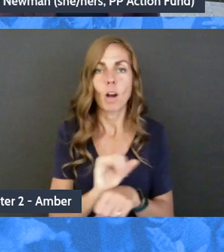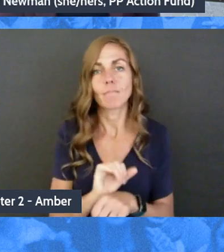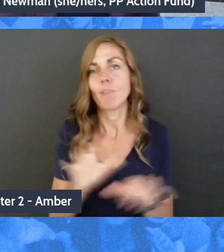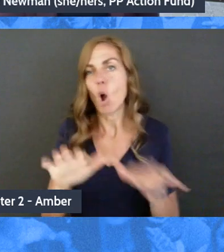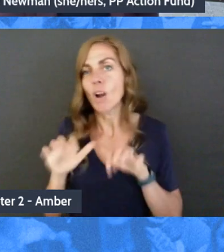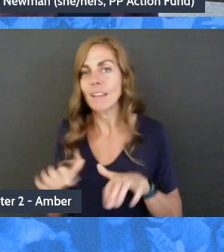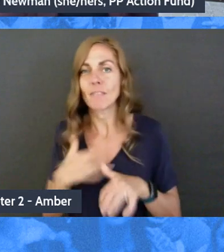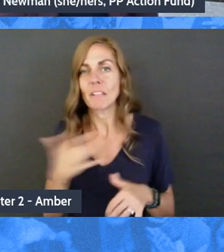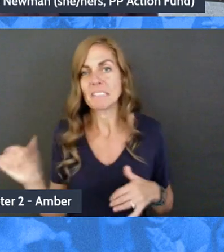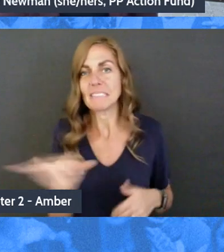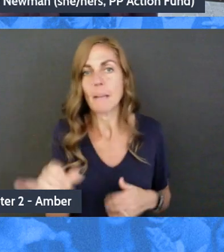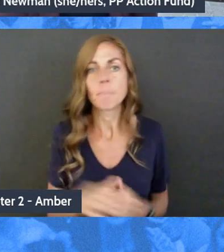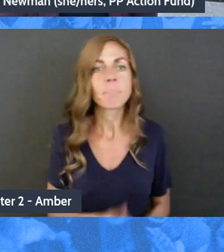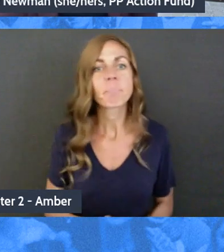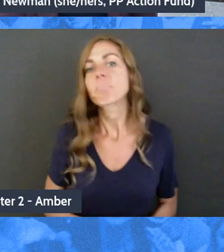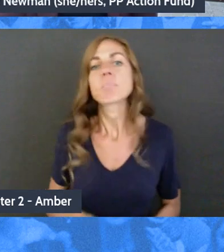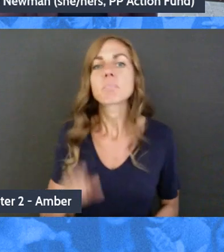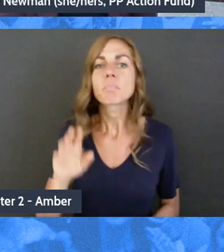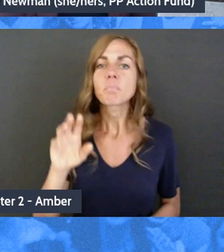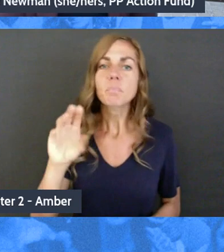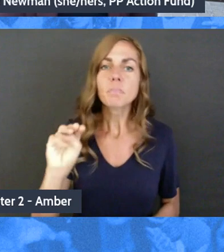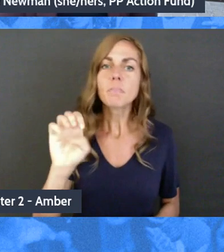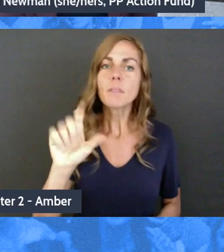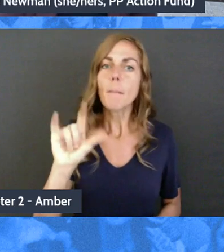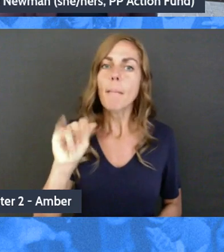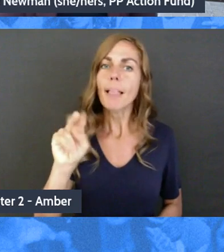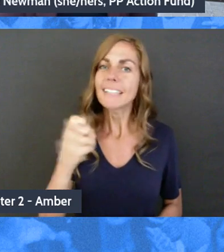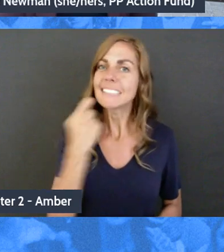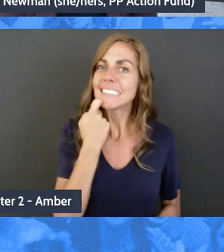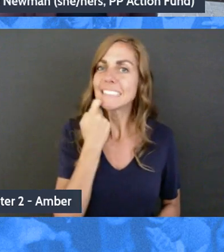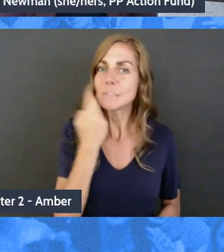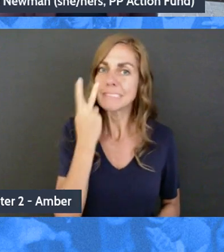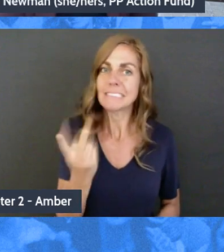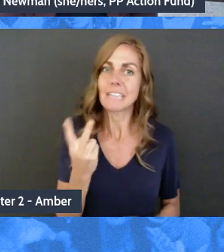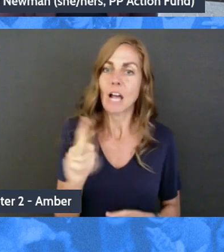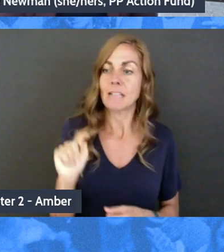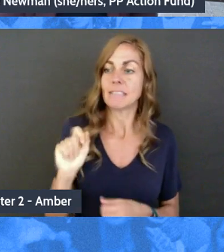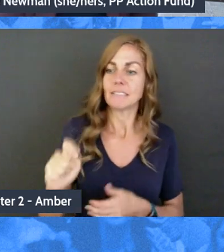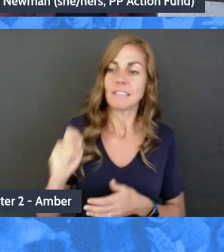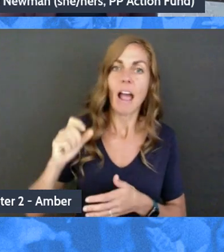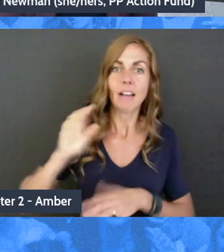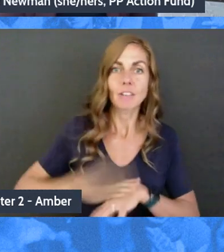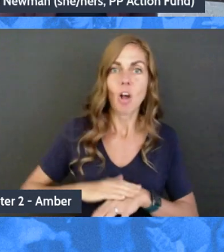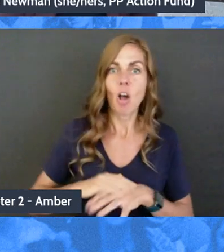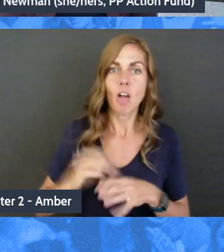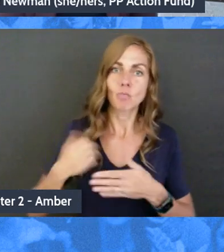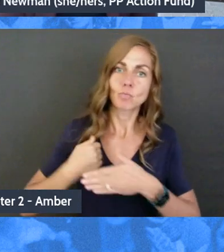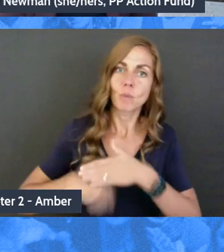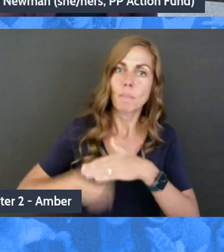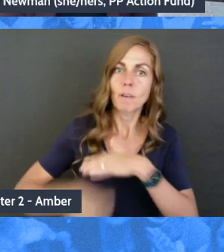we've seen attacks on reproductive health, including restrictive abortion bans like the six week ban in Texas,